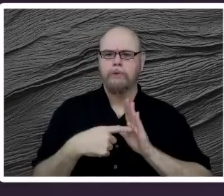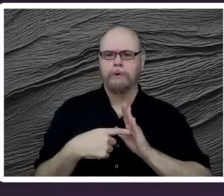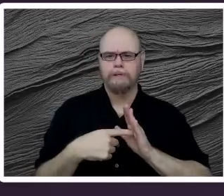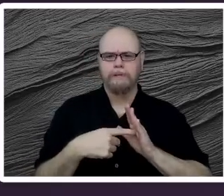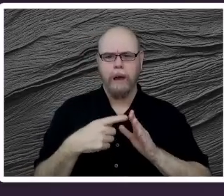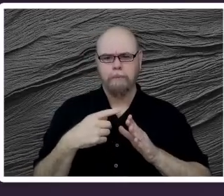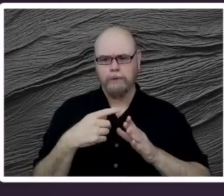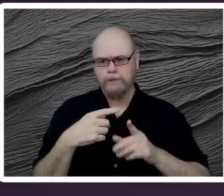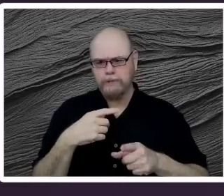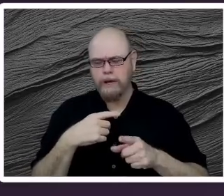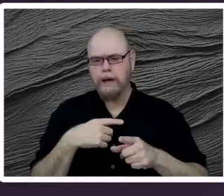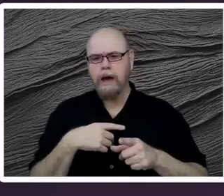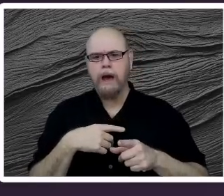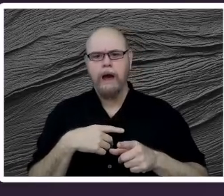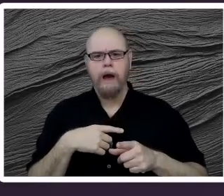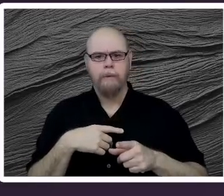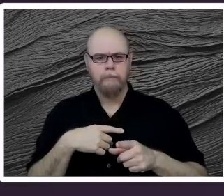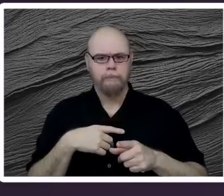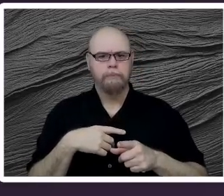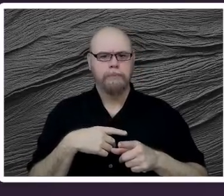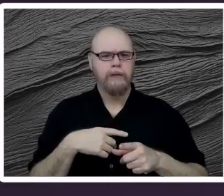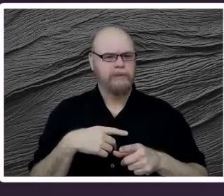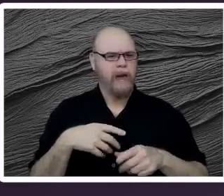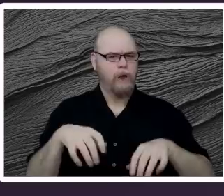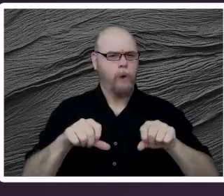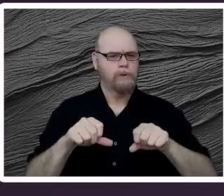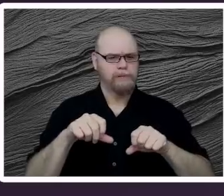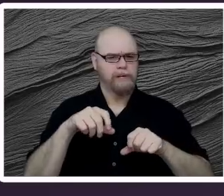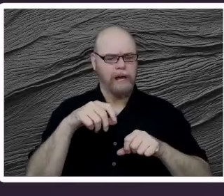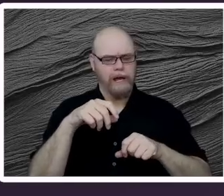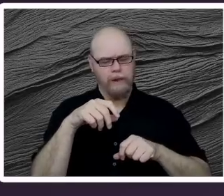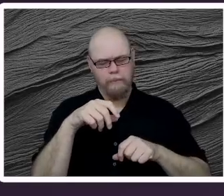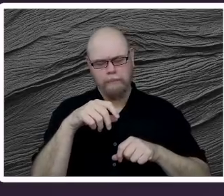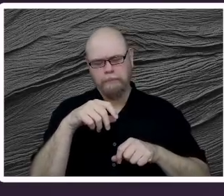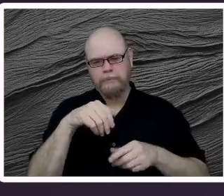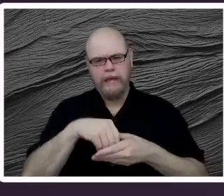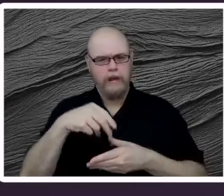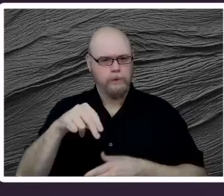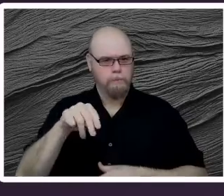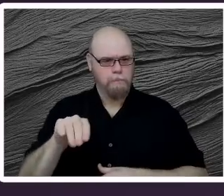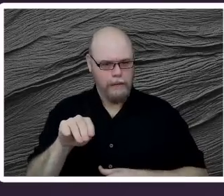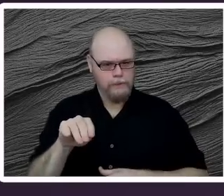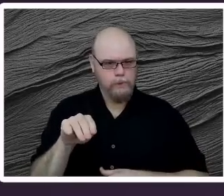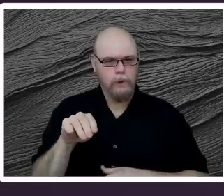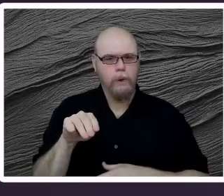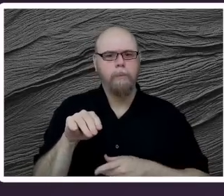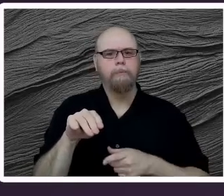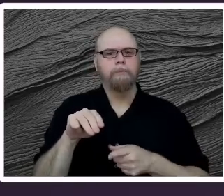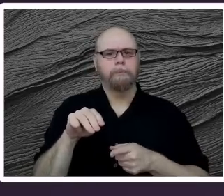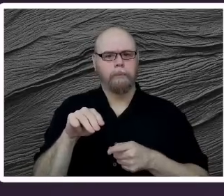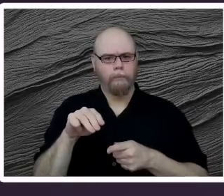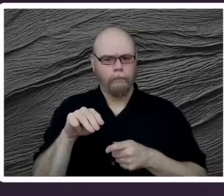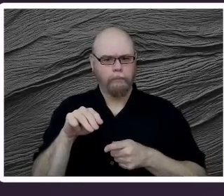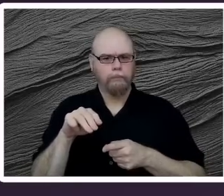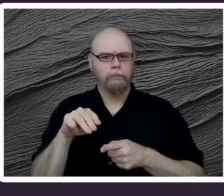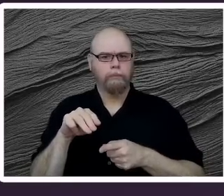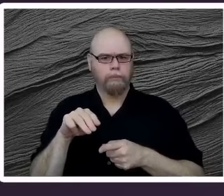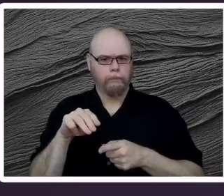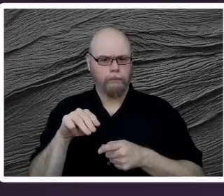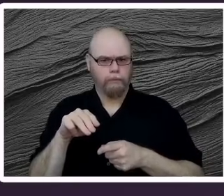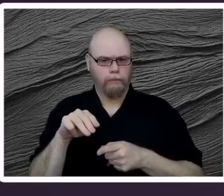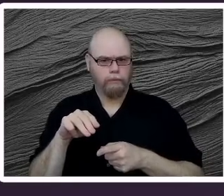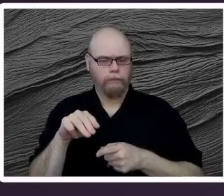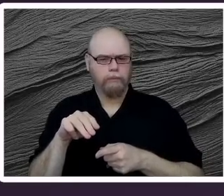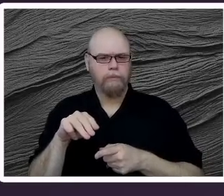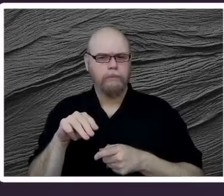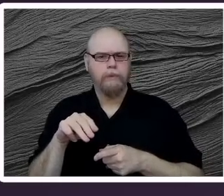our Votes for Women poster exhibition in New Mexico. This was a historic house that's owned